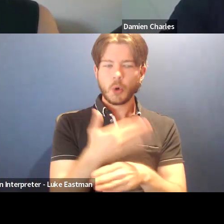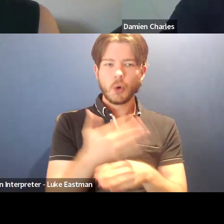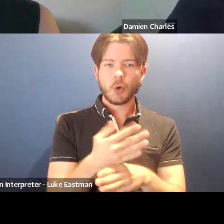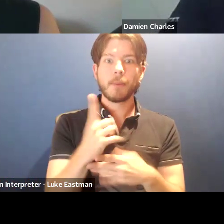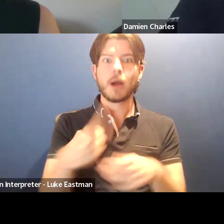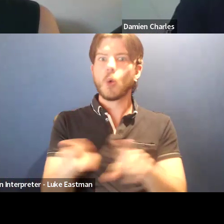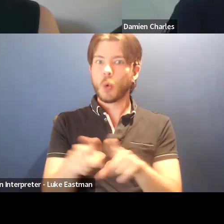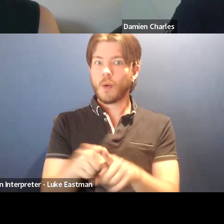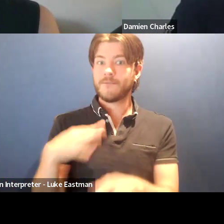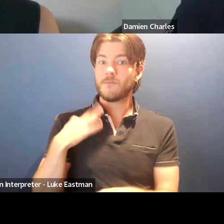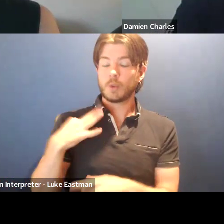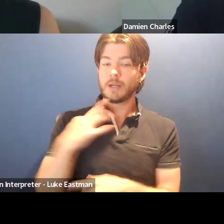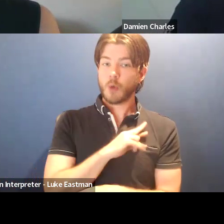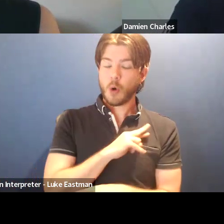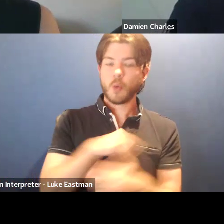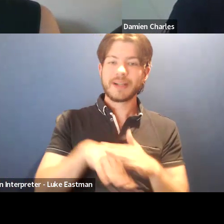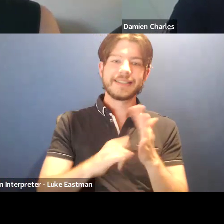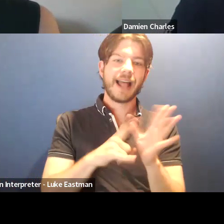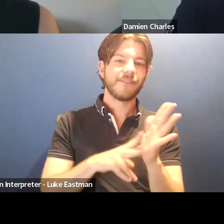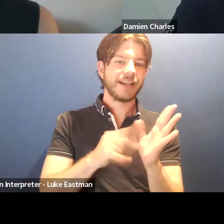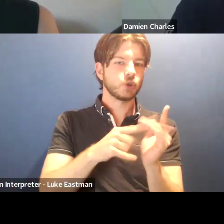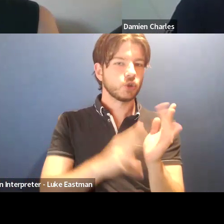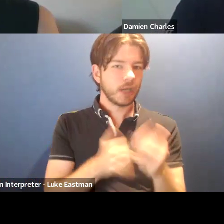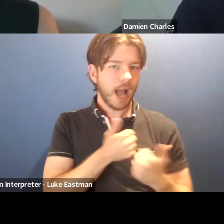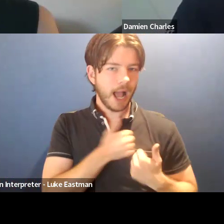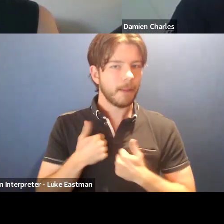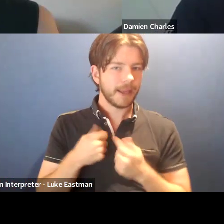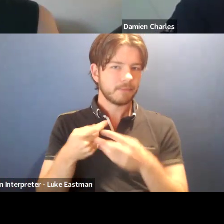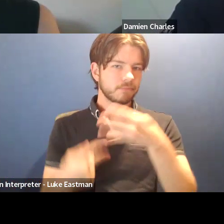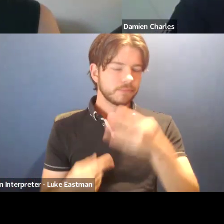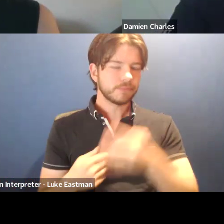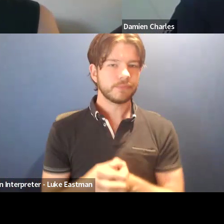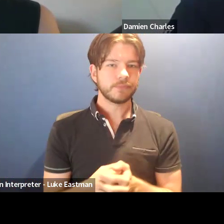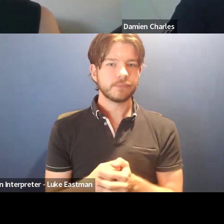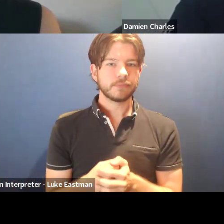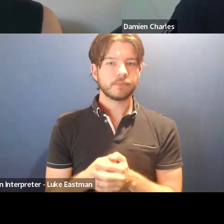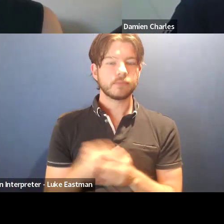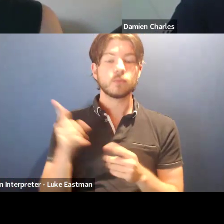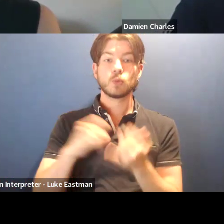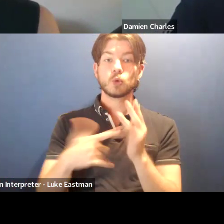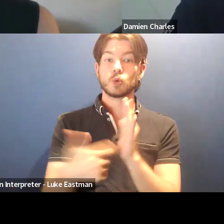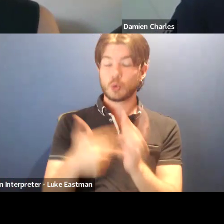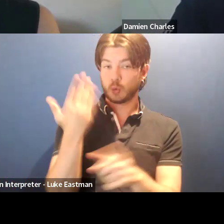Army in Frankston Youth Services. I attended David Scott School for three